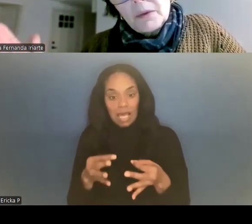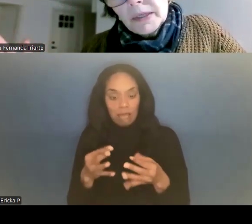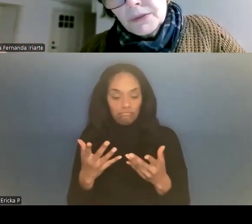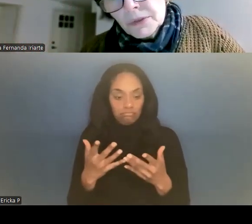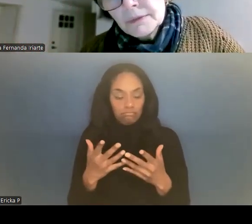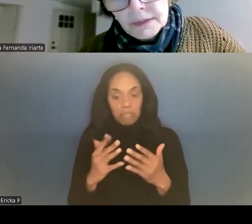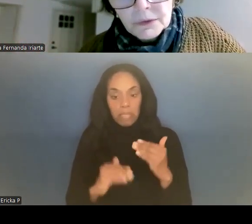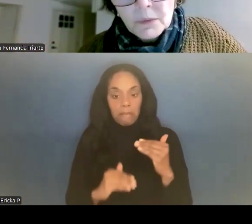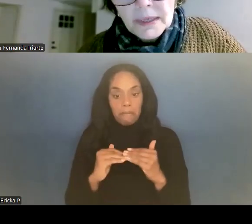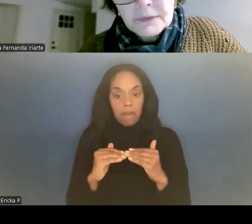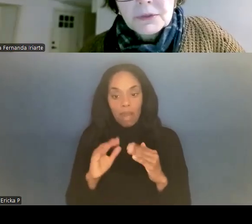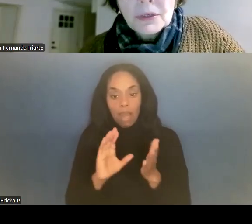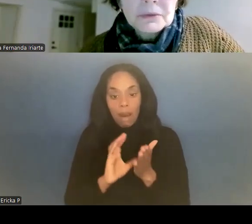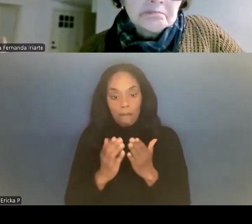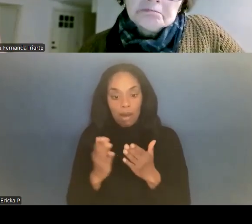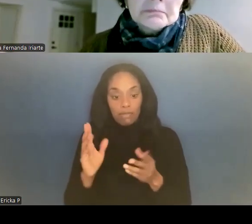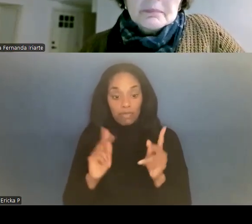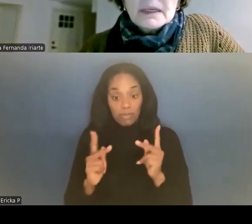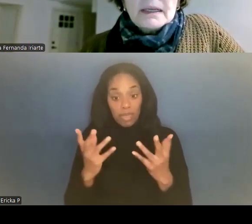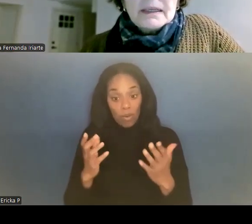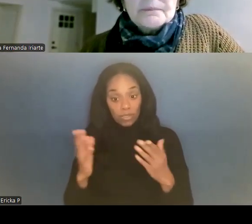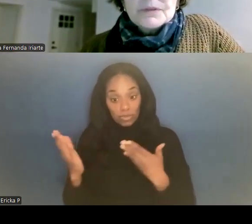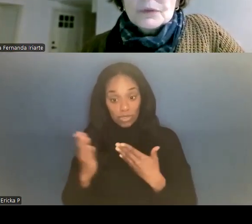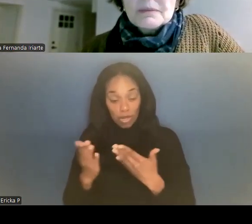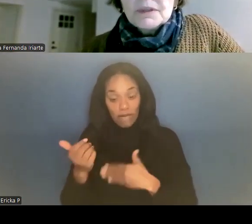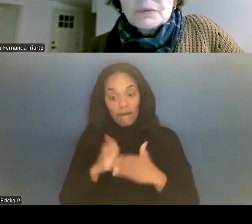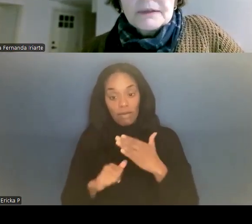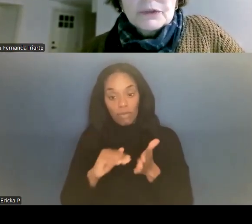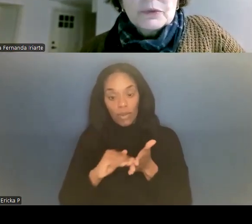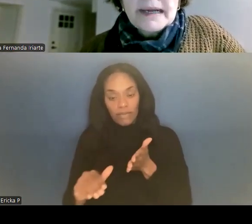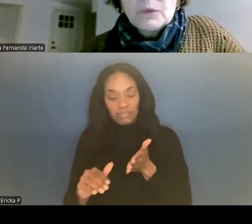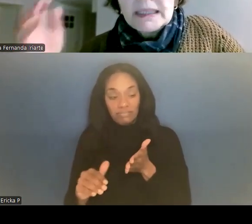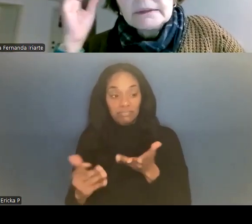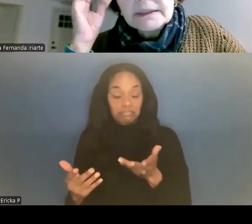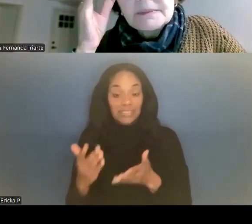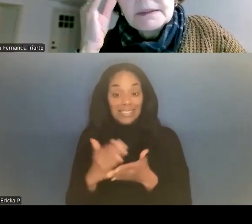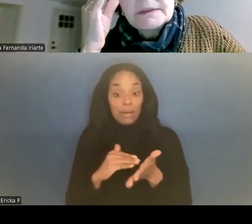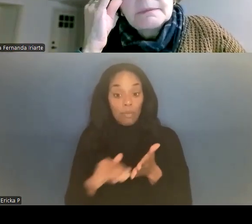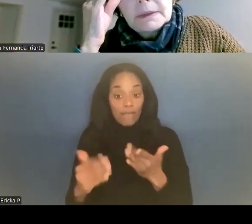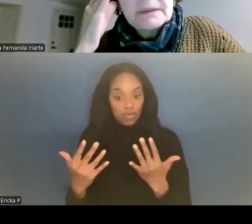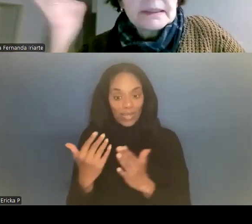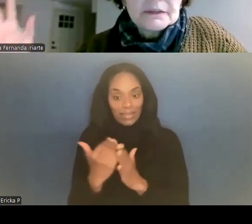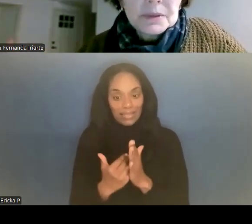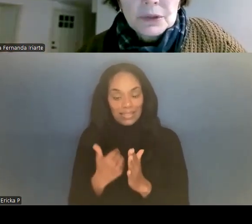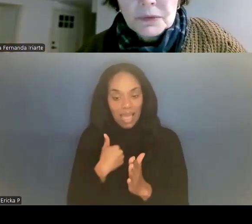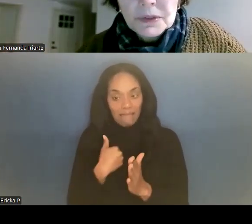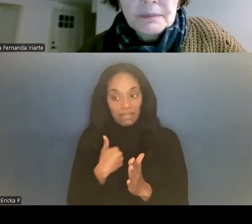they want to serve under the waiver. So, so some of these waivers will have a waiting list because the slots have been used up.